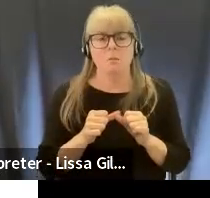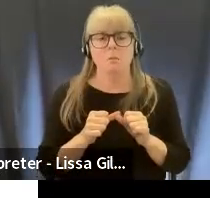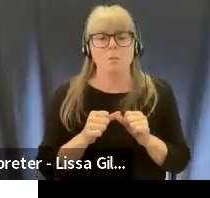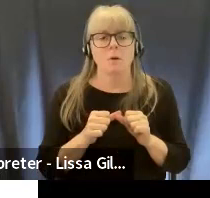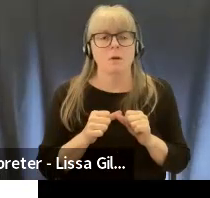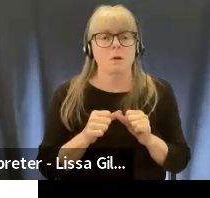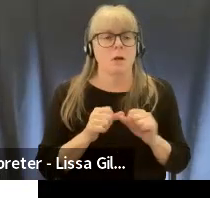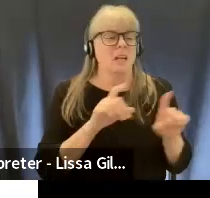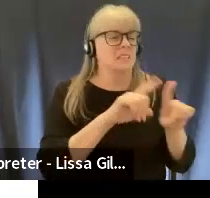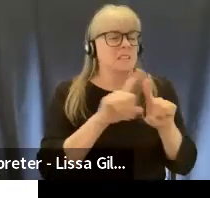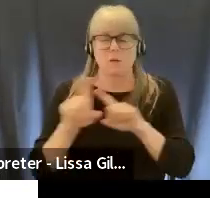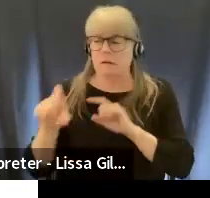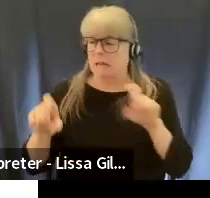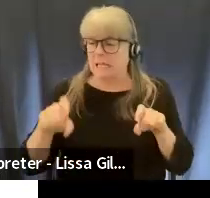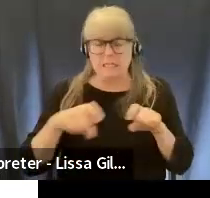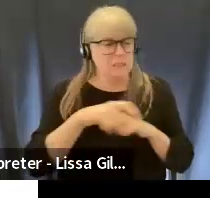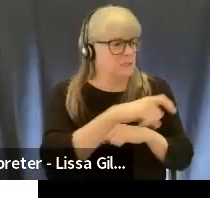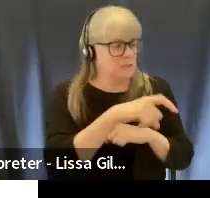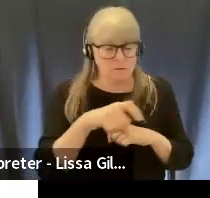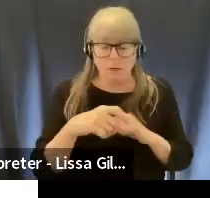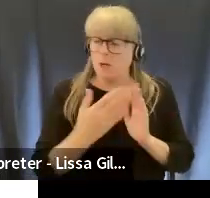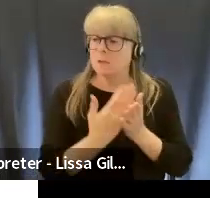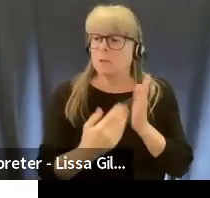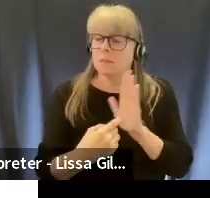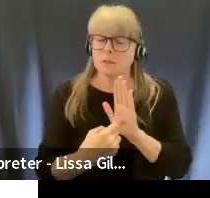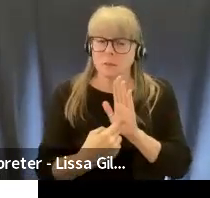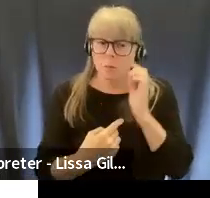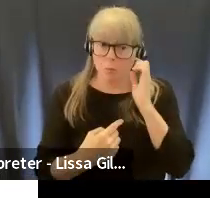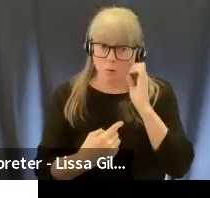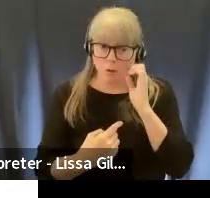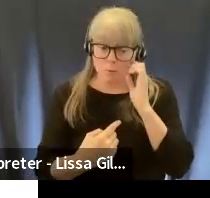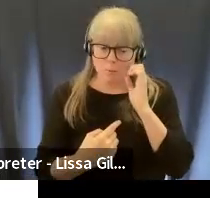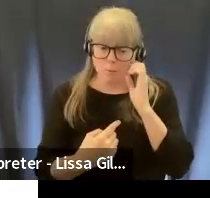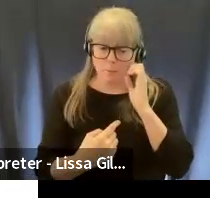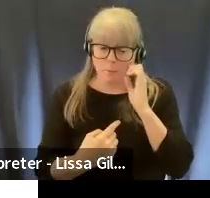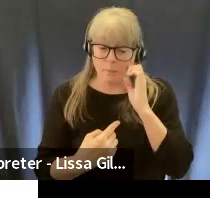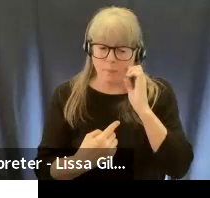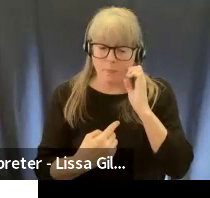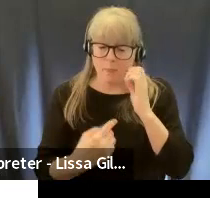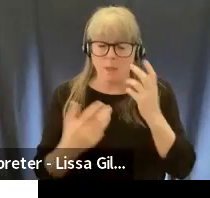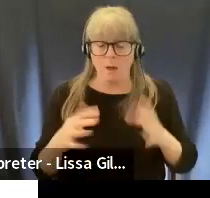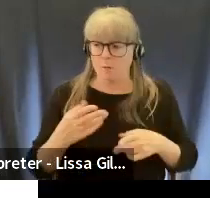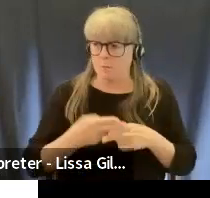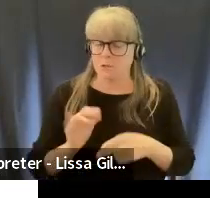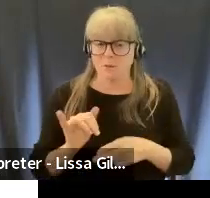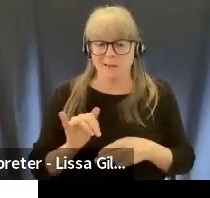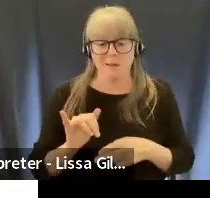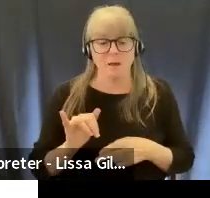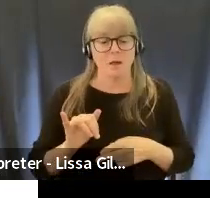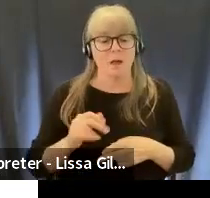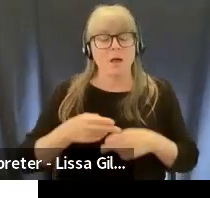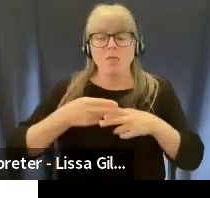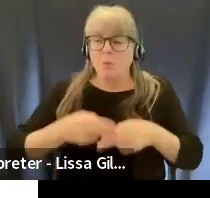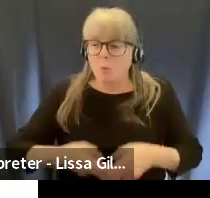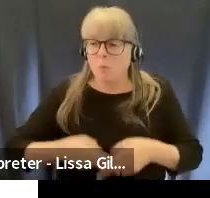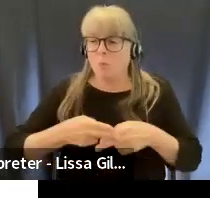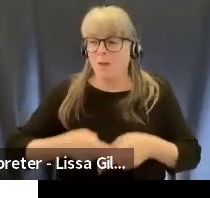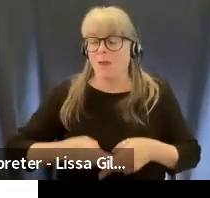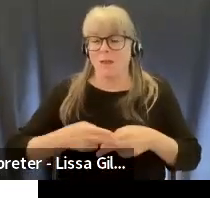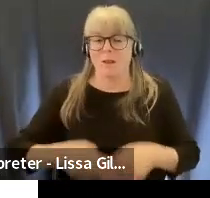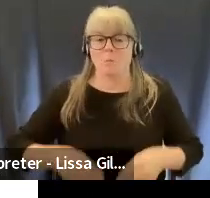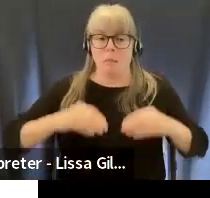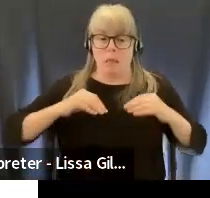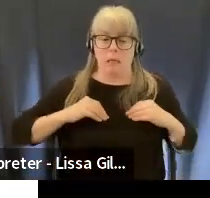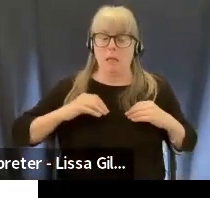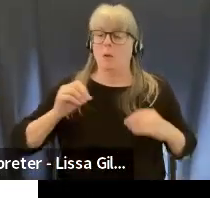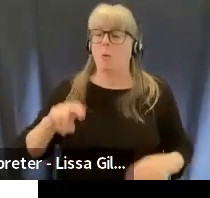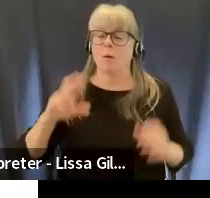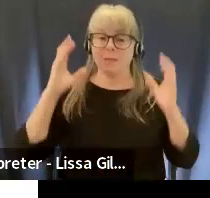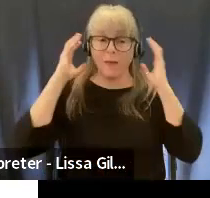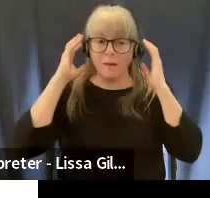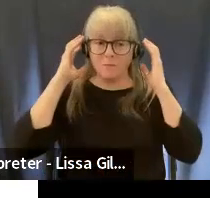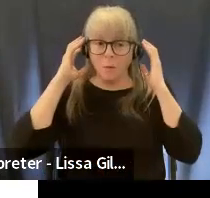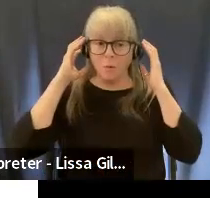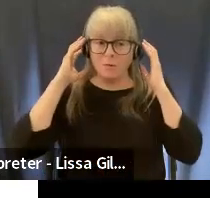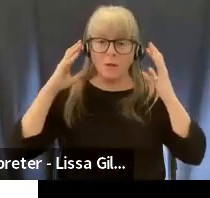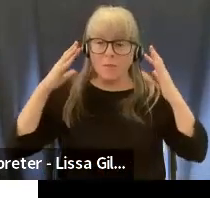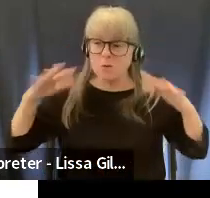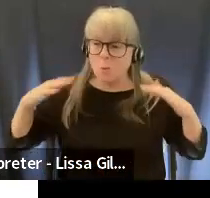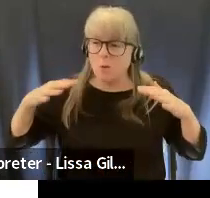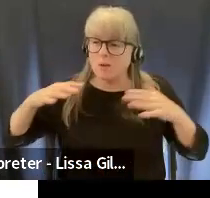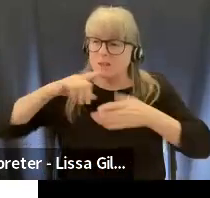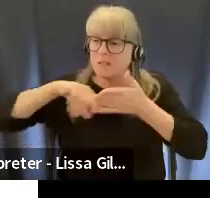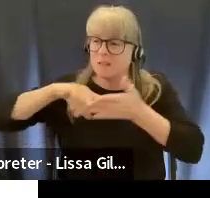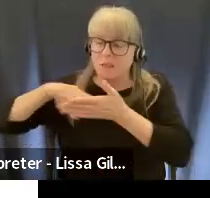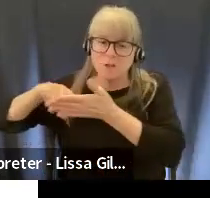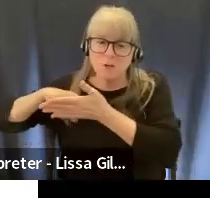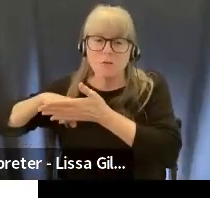Some of the examples that we mentioned, like the weighted blanket or the noise cancellation headphones, or the the eye mask.